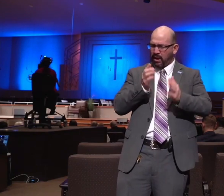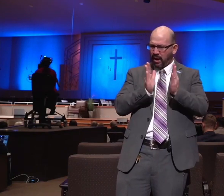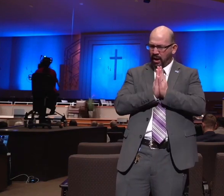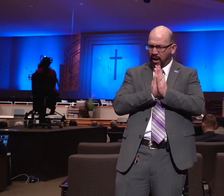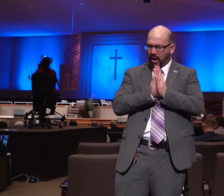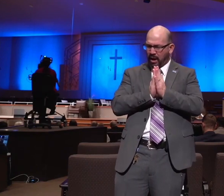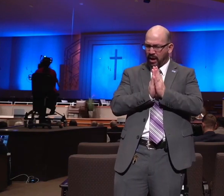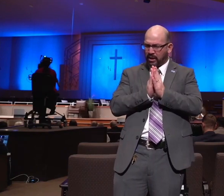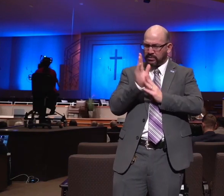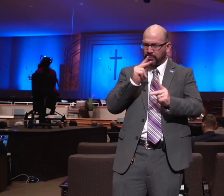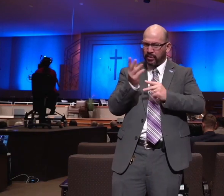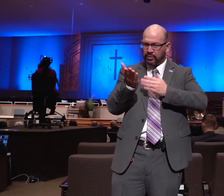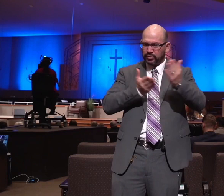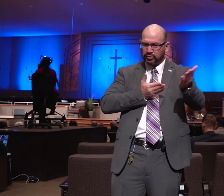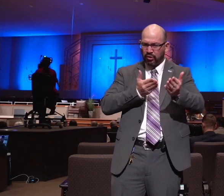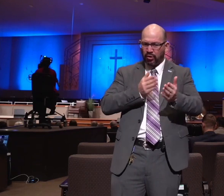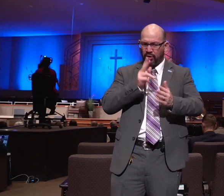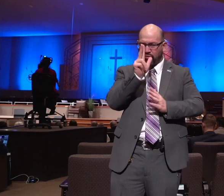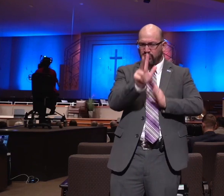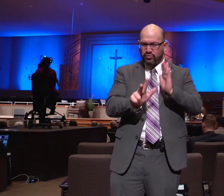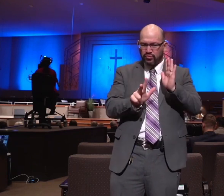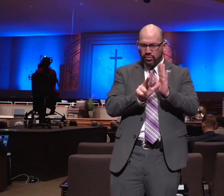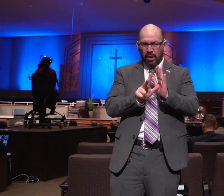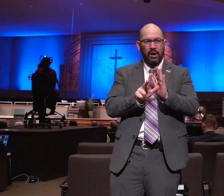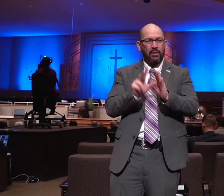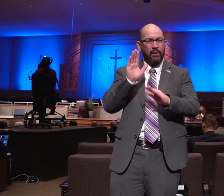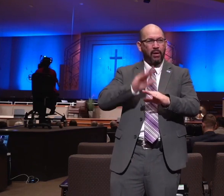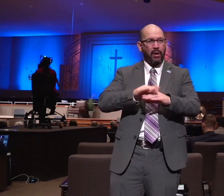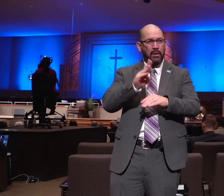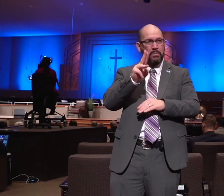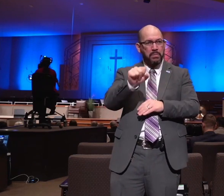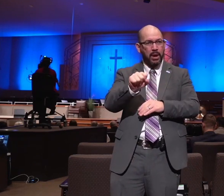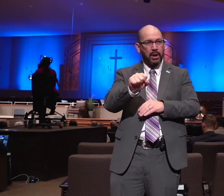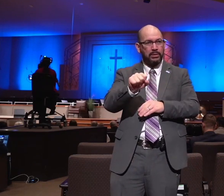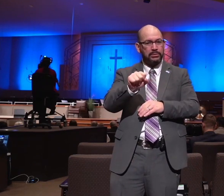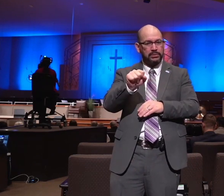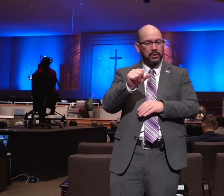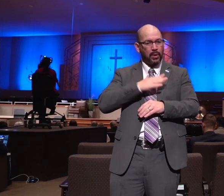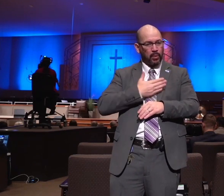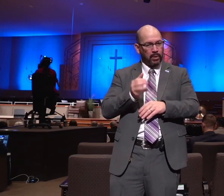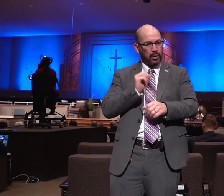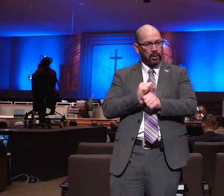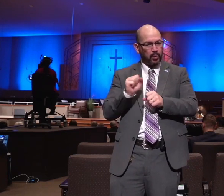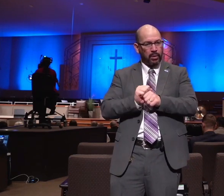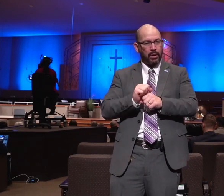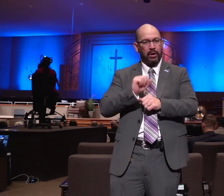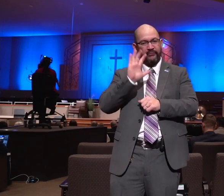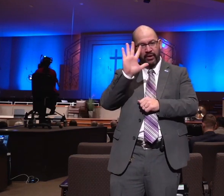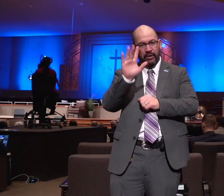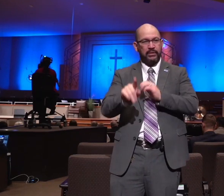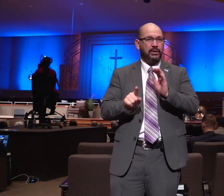they'd work five six seven eight hours